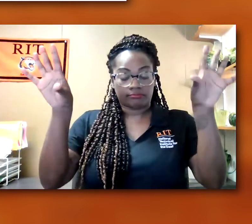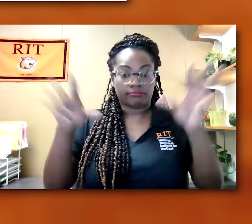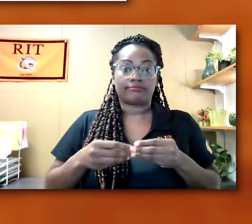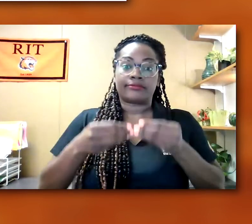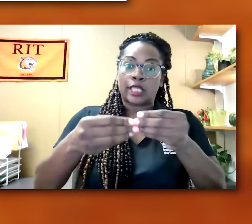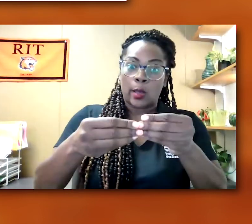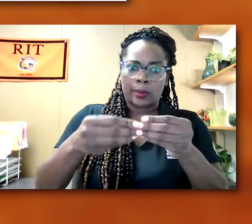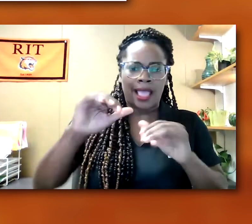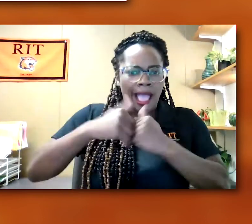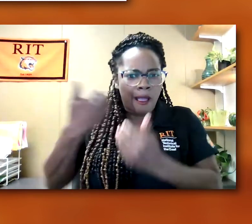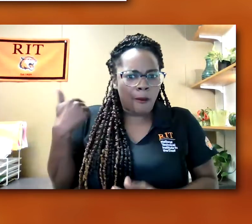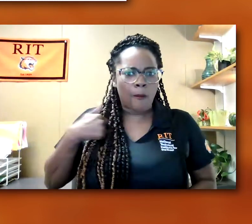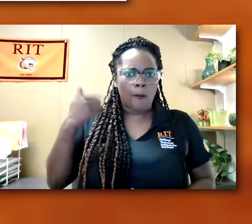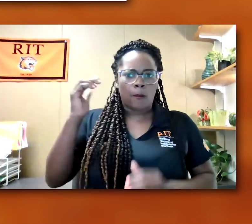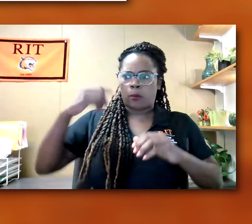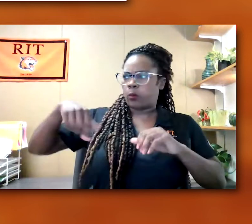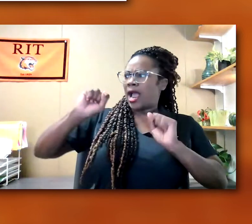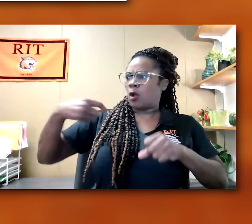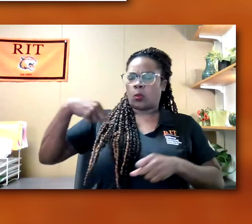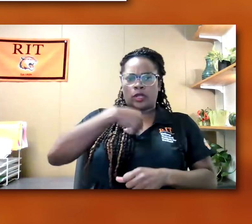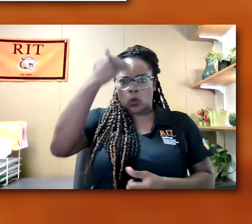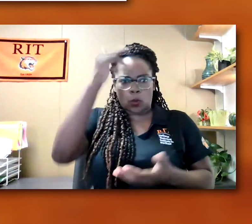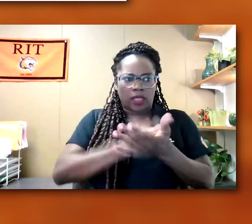You can't show the egg